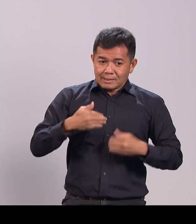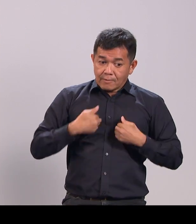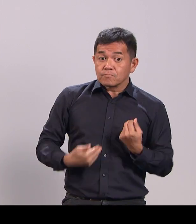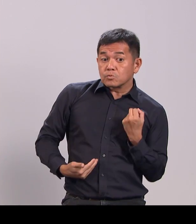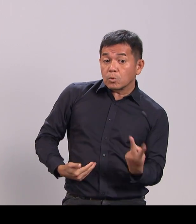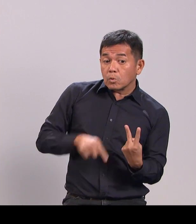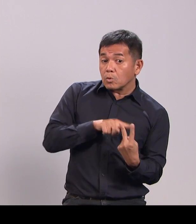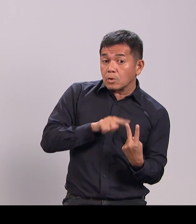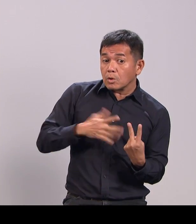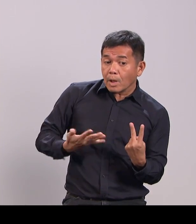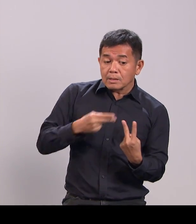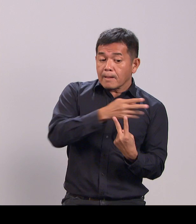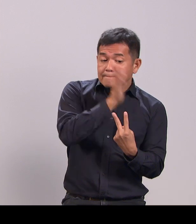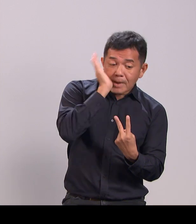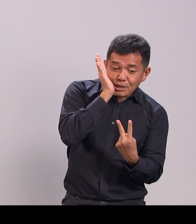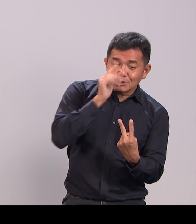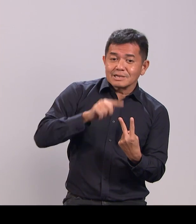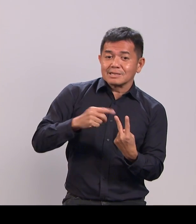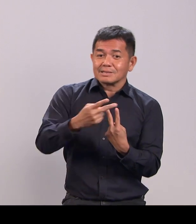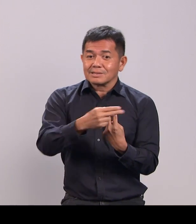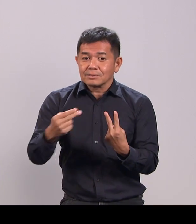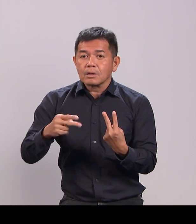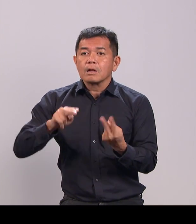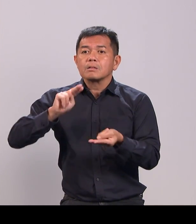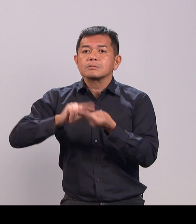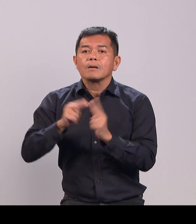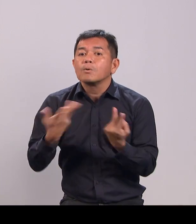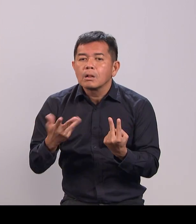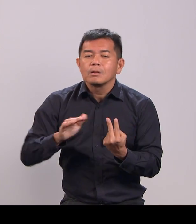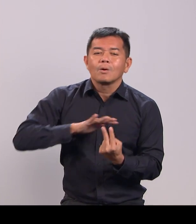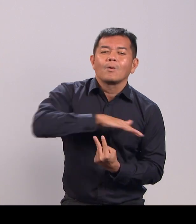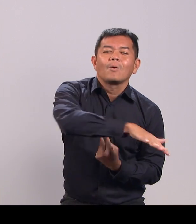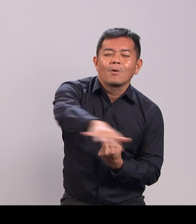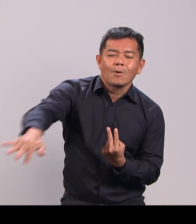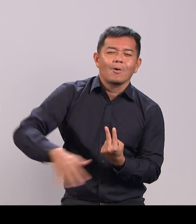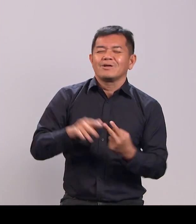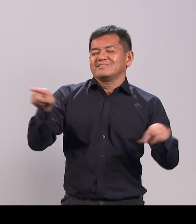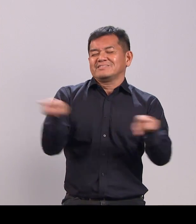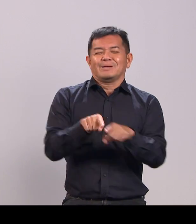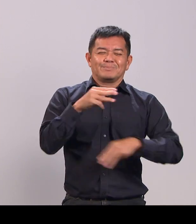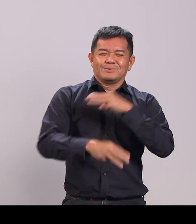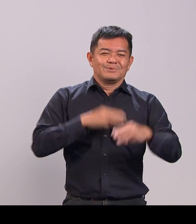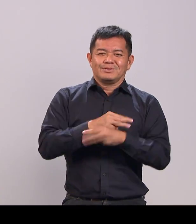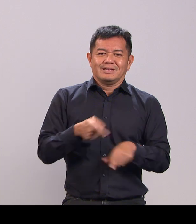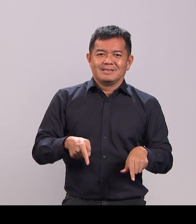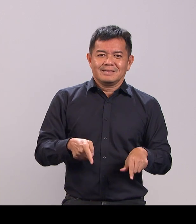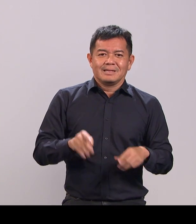And we have “third neighbours” all over the world. I have been busy with foreign trips this year,